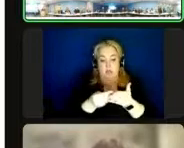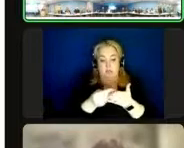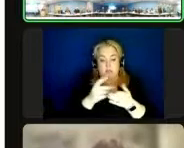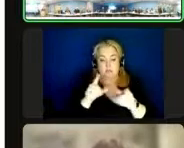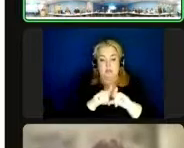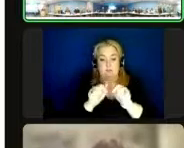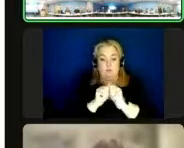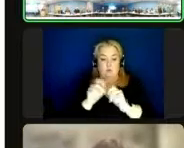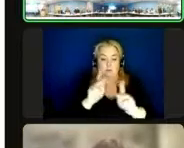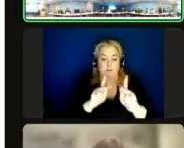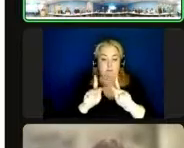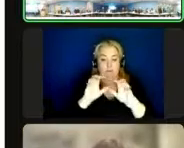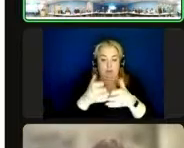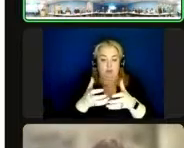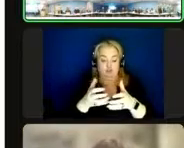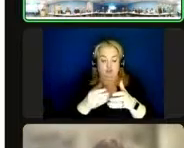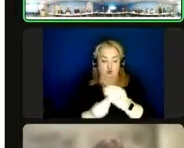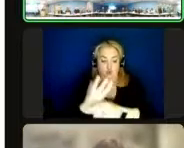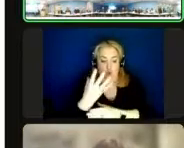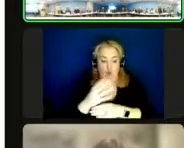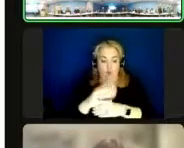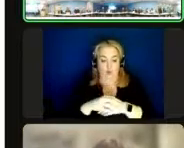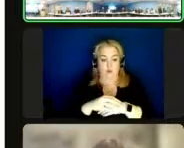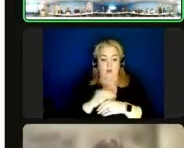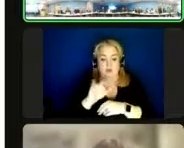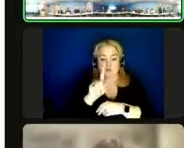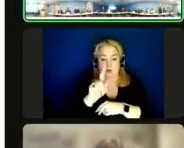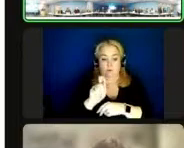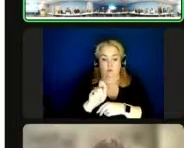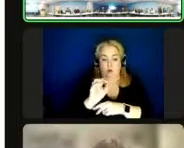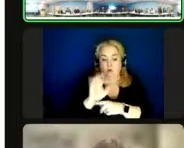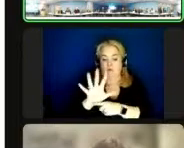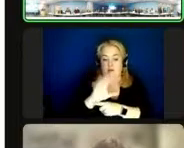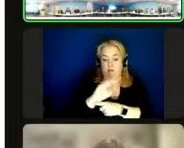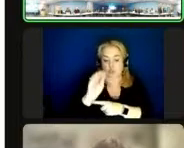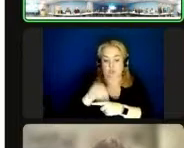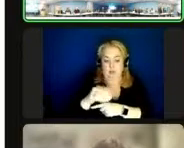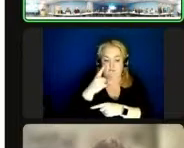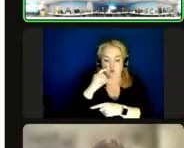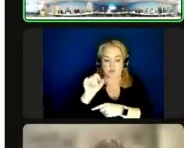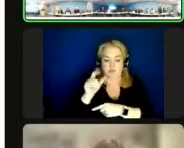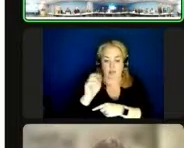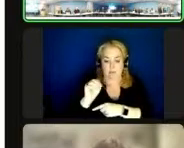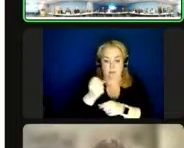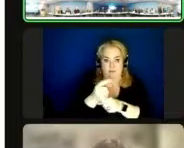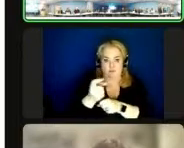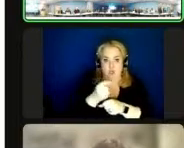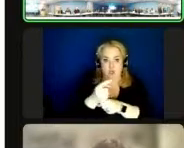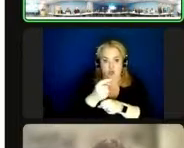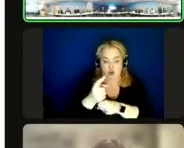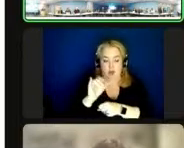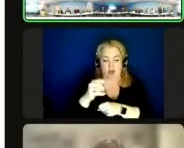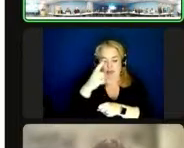A BASELINE INCREASE. THIS IS A CONCEPT THAT WE WOULD INCREASE GENERAL FUND STACK AT